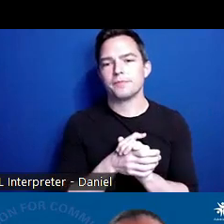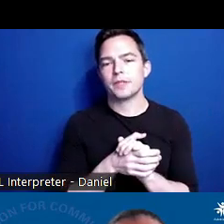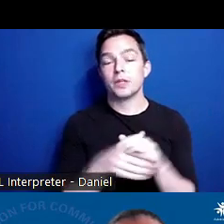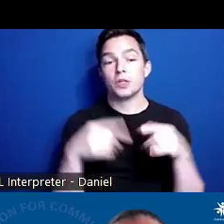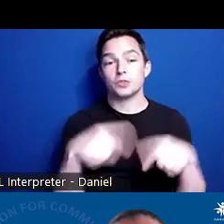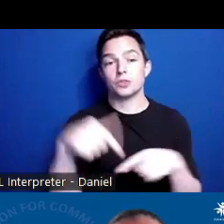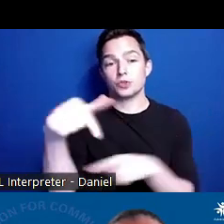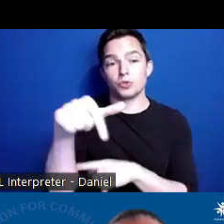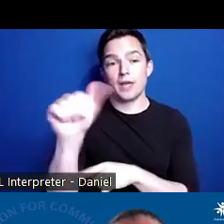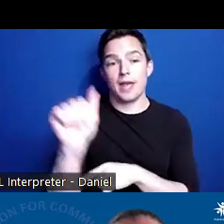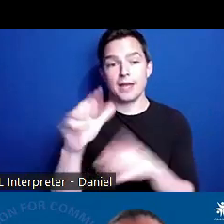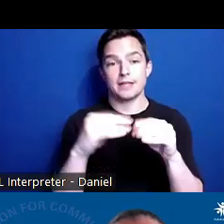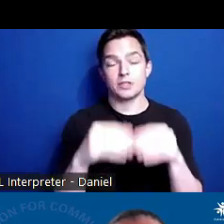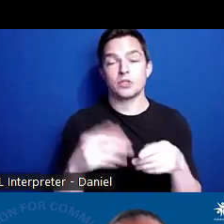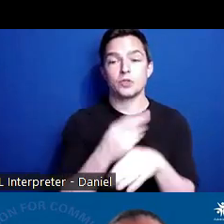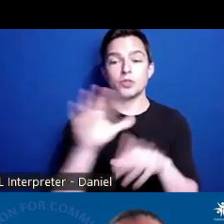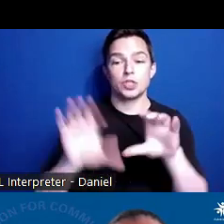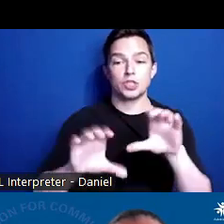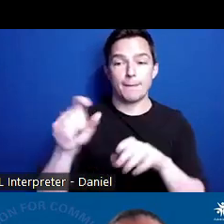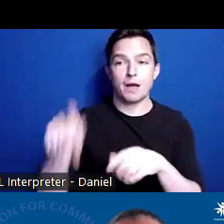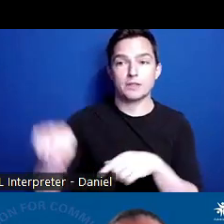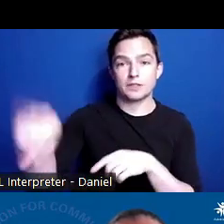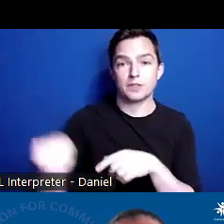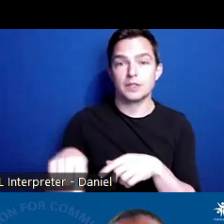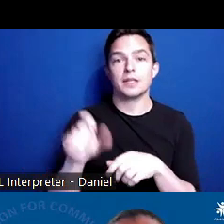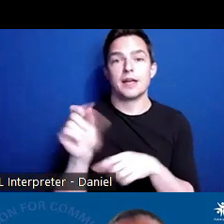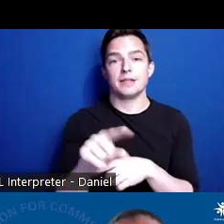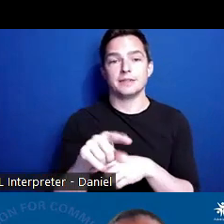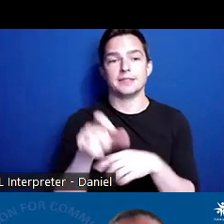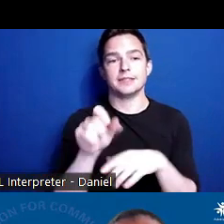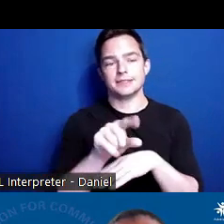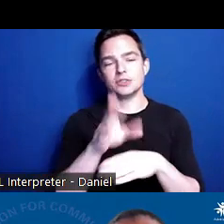please use the chat box to ask a question by sending them directly to Anjali Forber-Pratt.